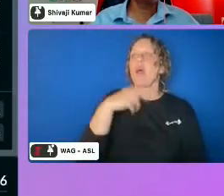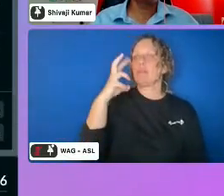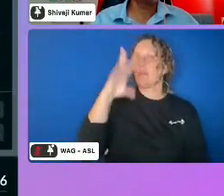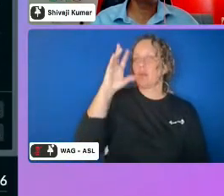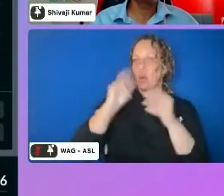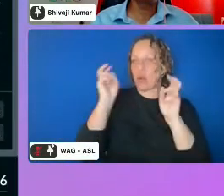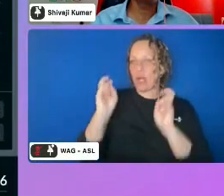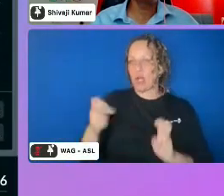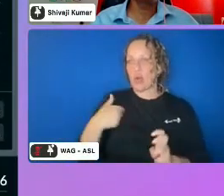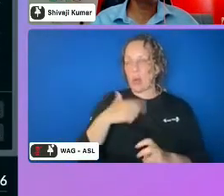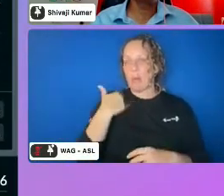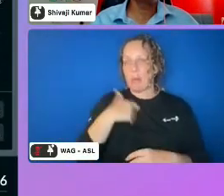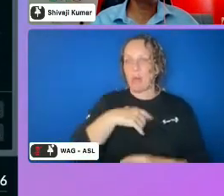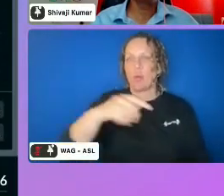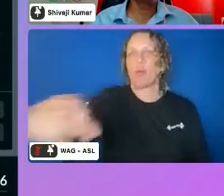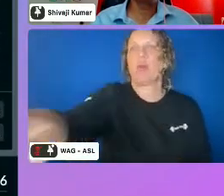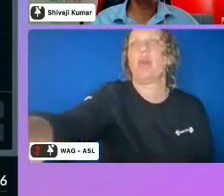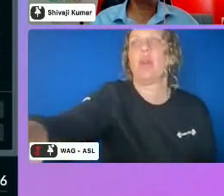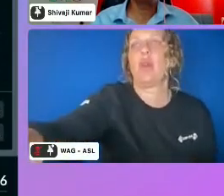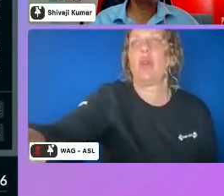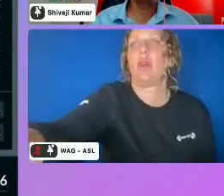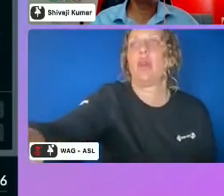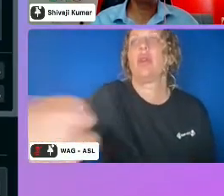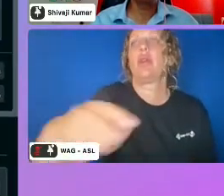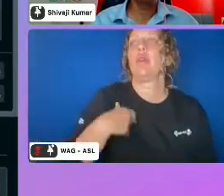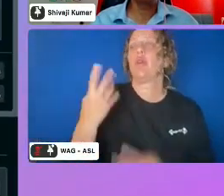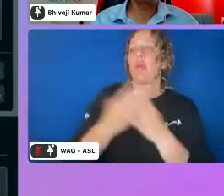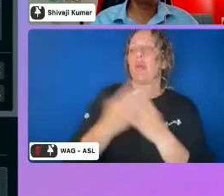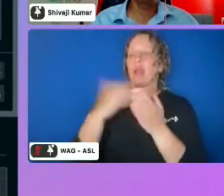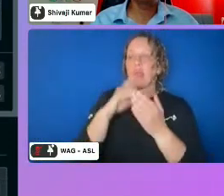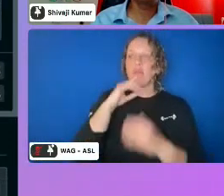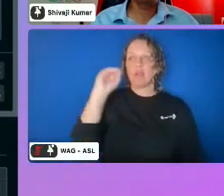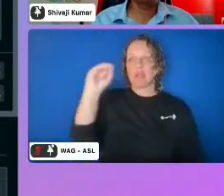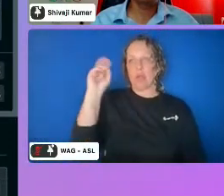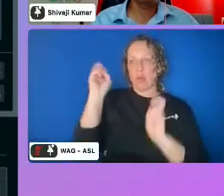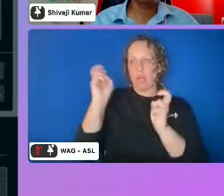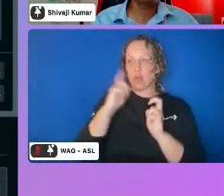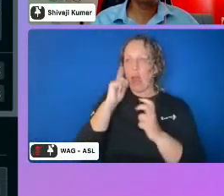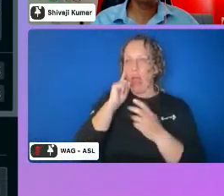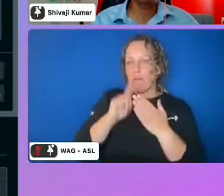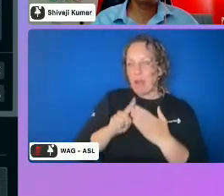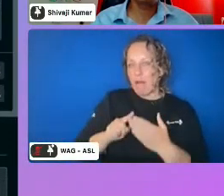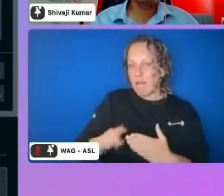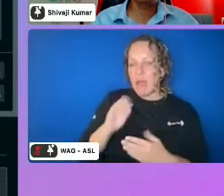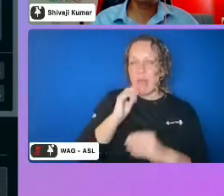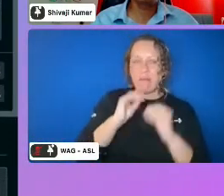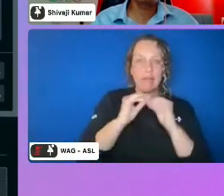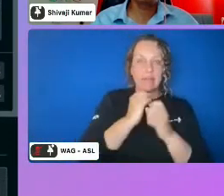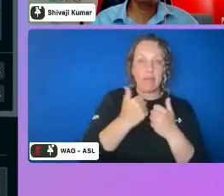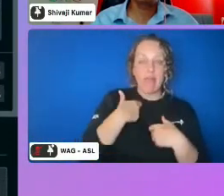Remember we reran our Axe scan to get zero issues. So let's quickly verify our fixes. So I think I've done everything I need to do,